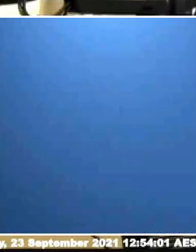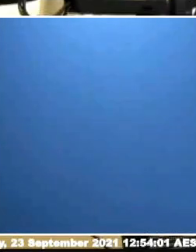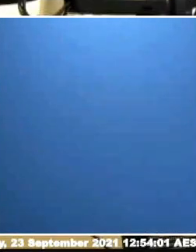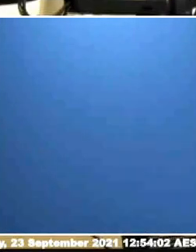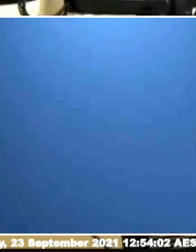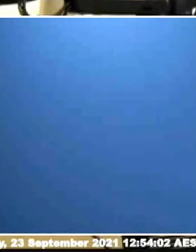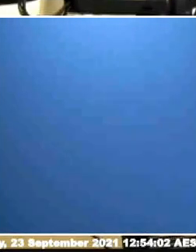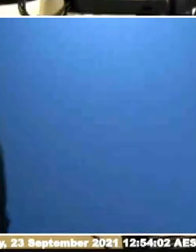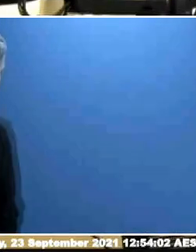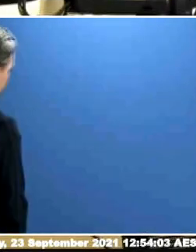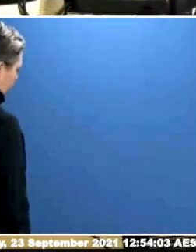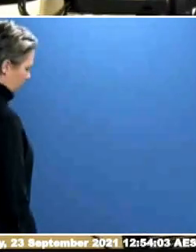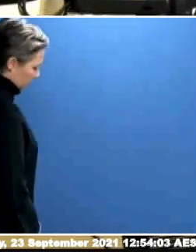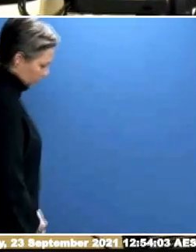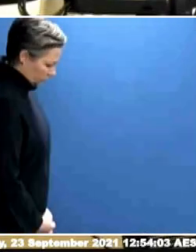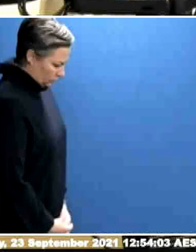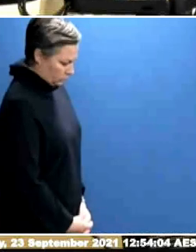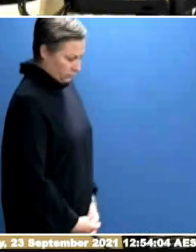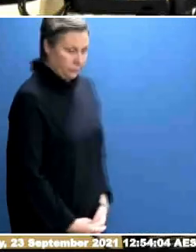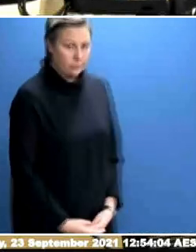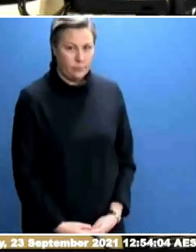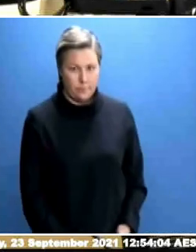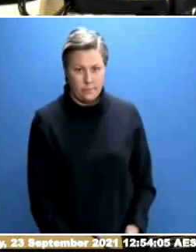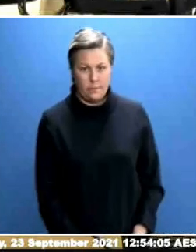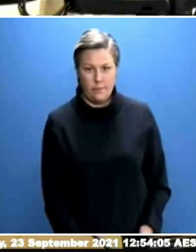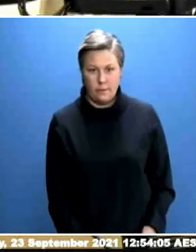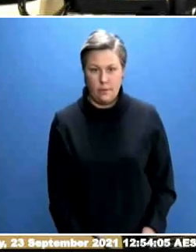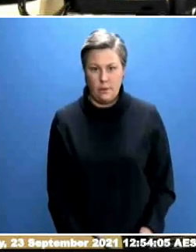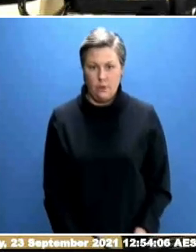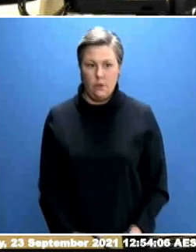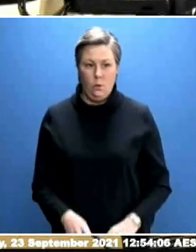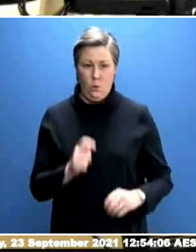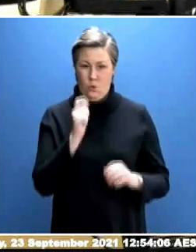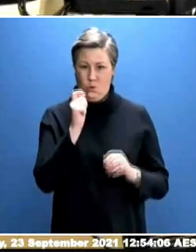you two more things, one just to clarify something with you and then to come